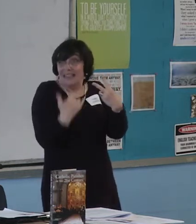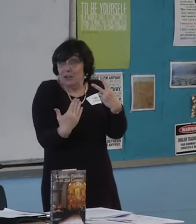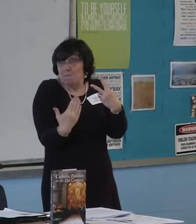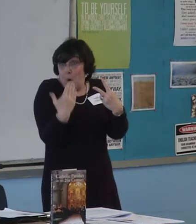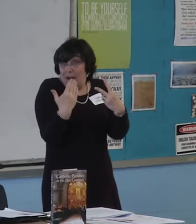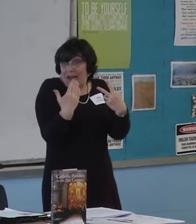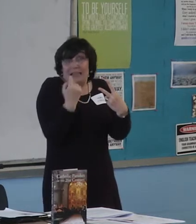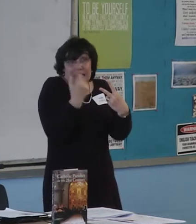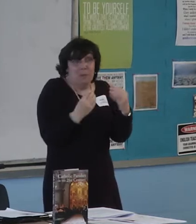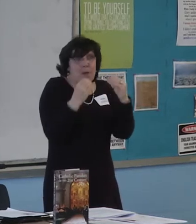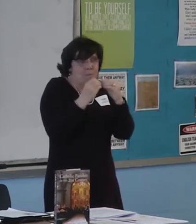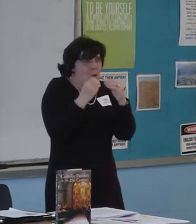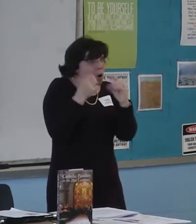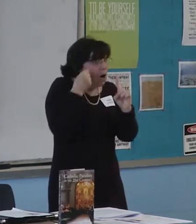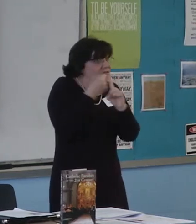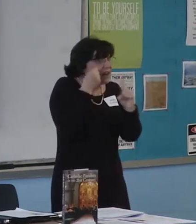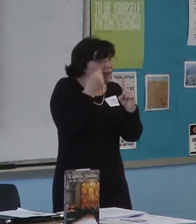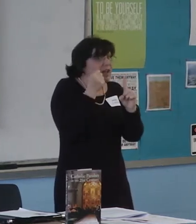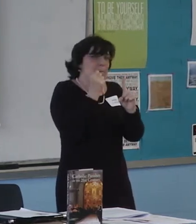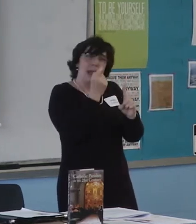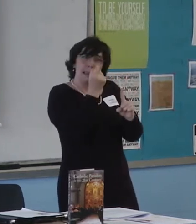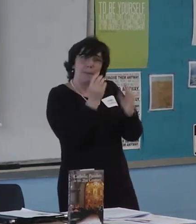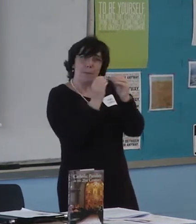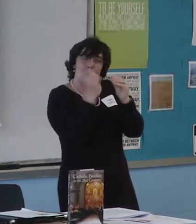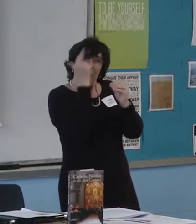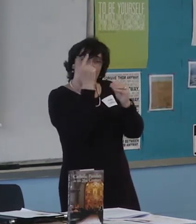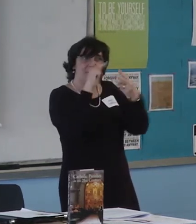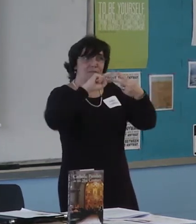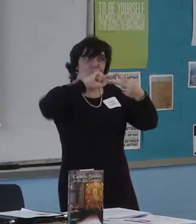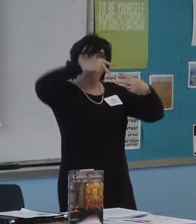more effective and make a little more of the logic if we reverse order that, so I